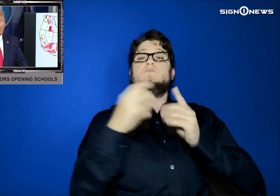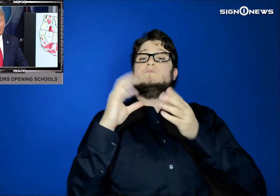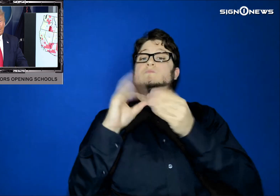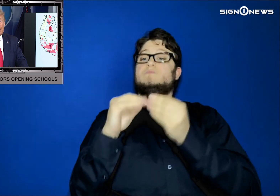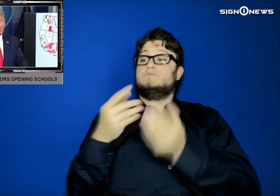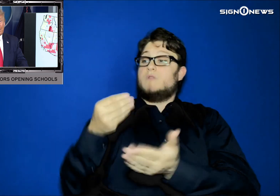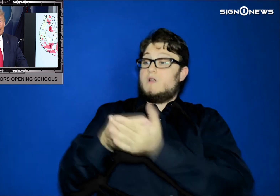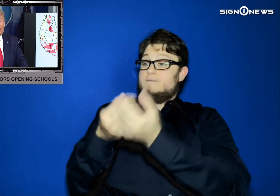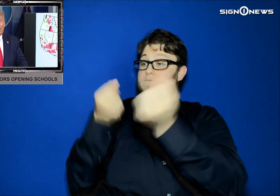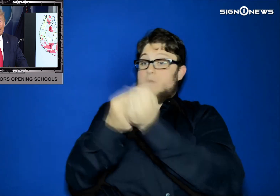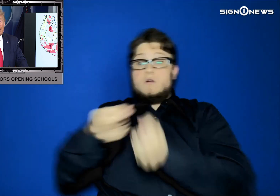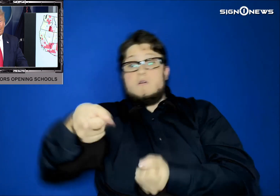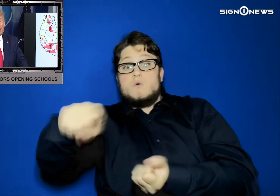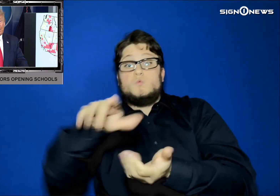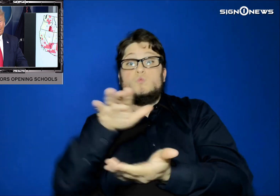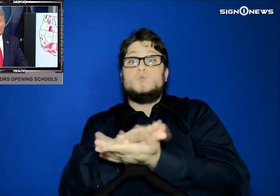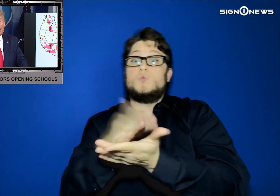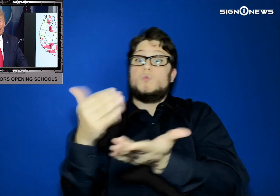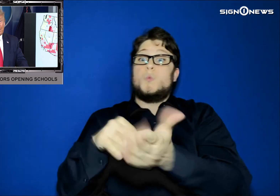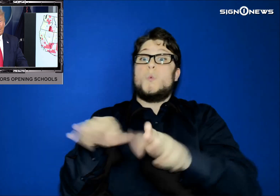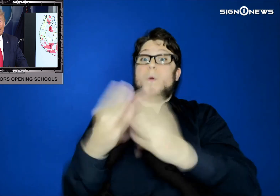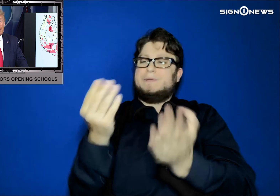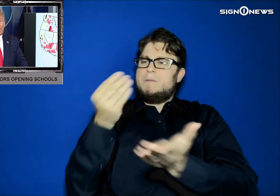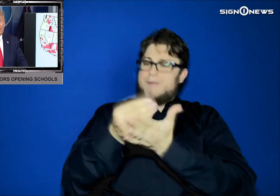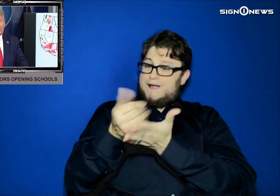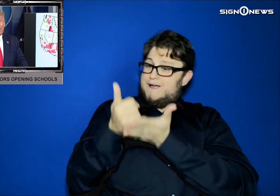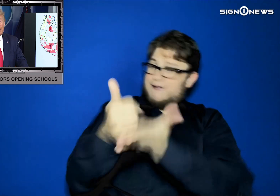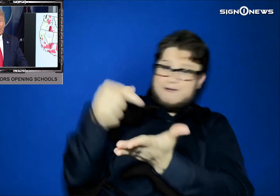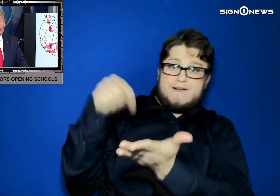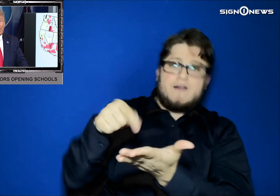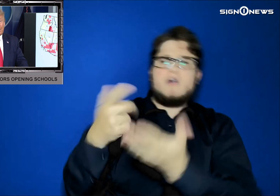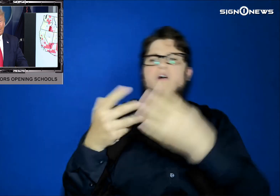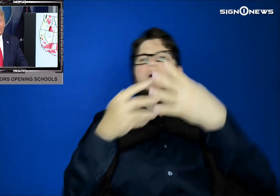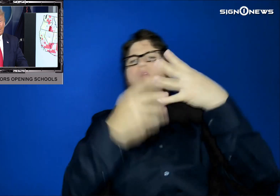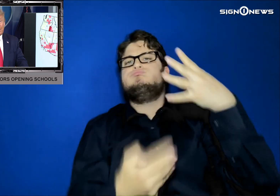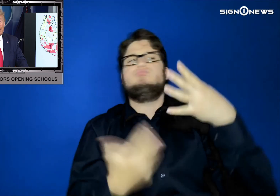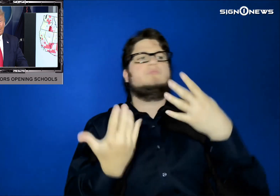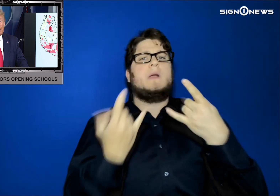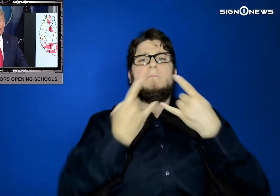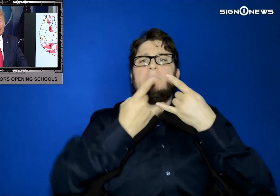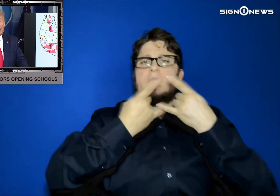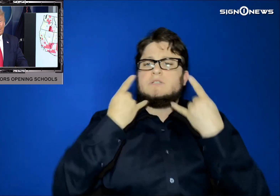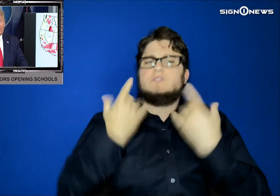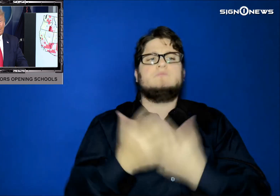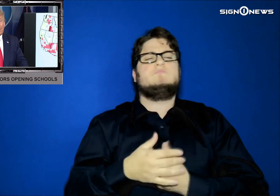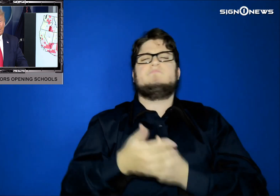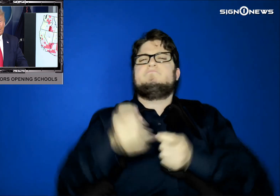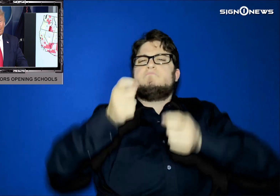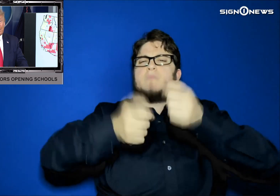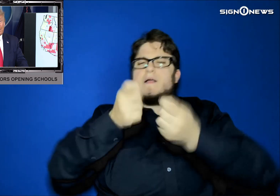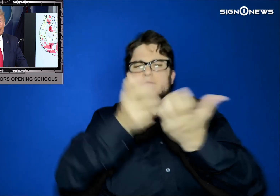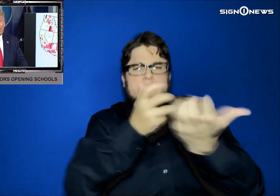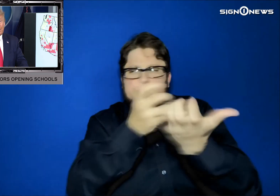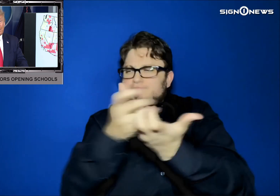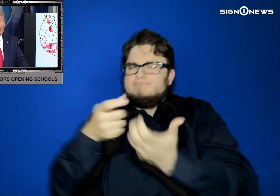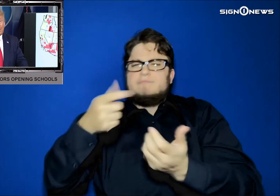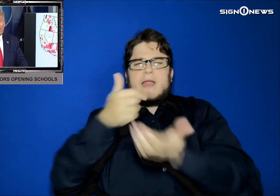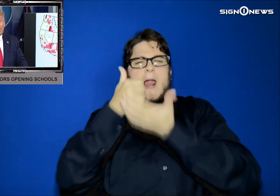He said the funds would help schools reopen with things like masks and modifications to